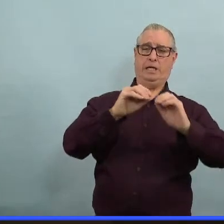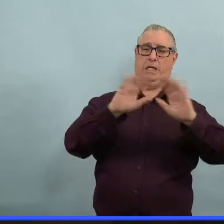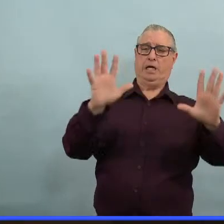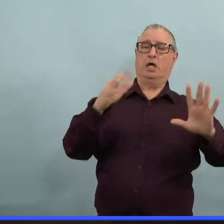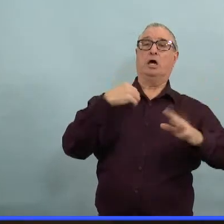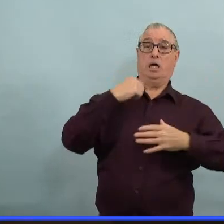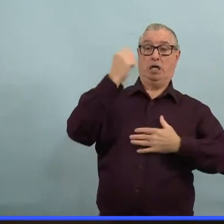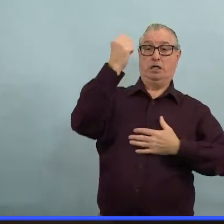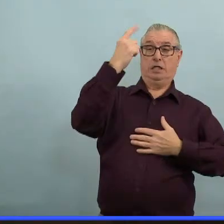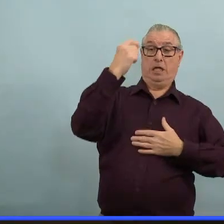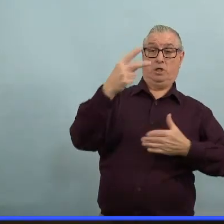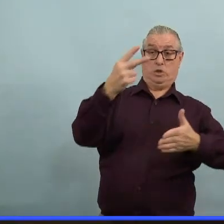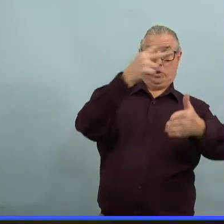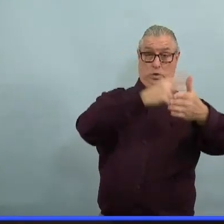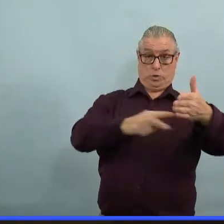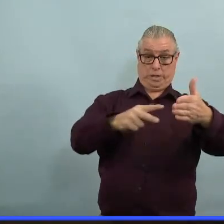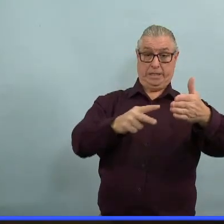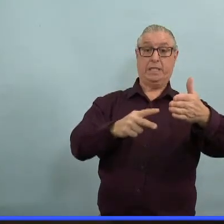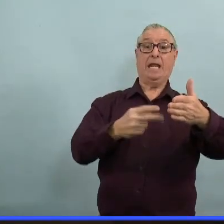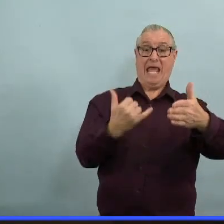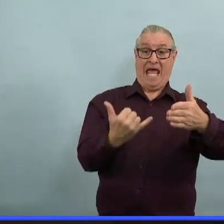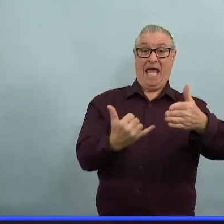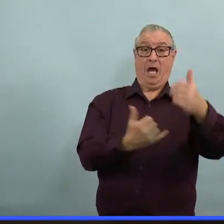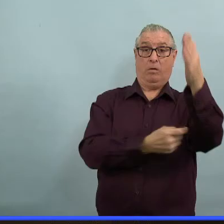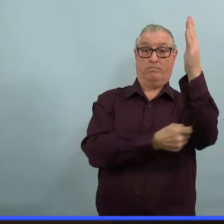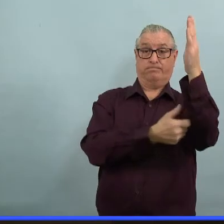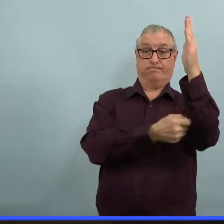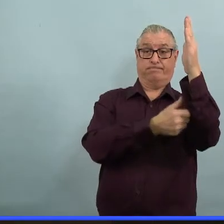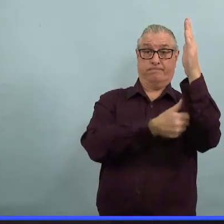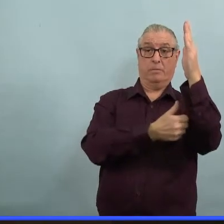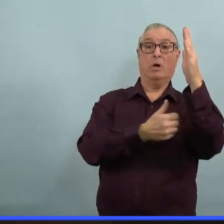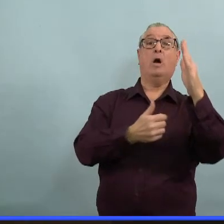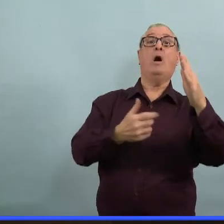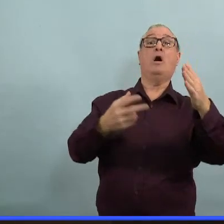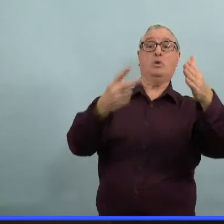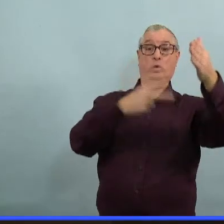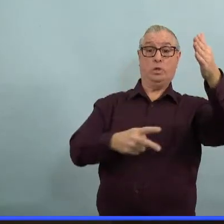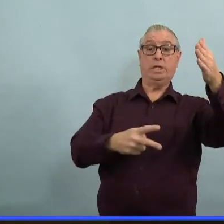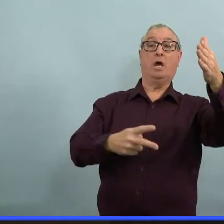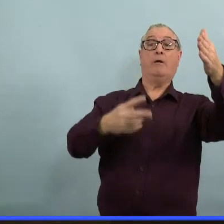here are some key dates for when we're going to start to loosen other restrictions do you have